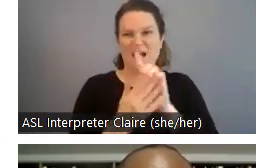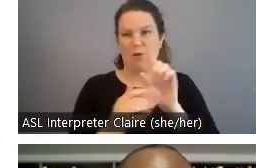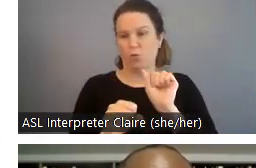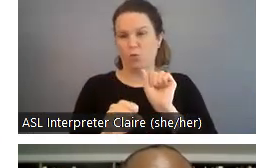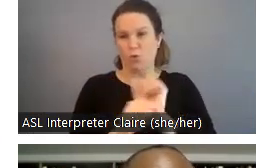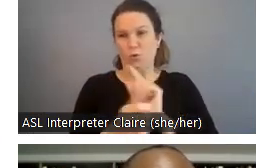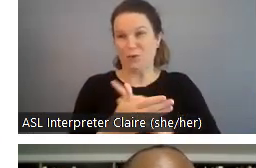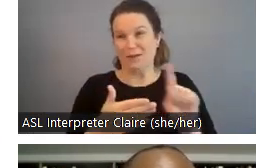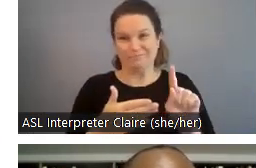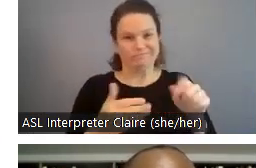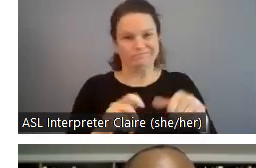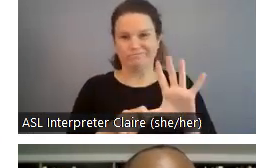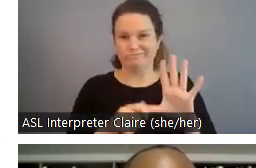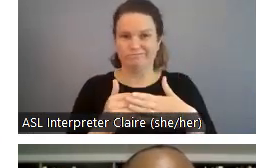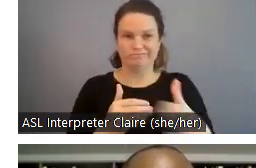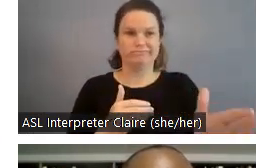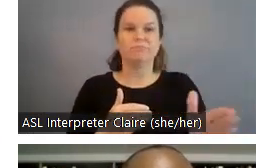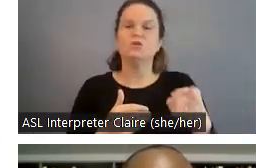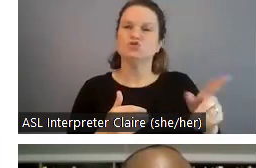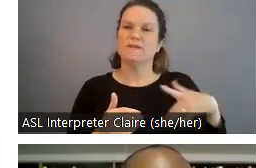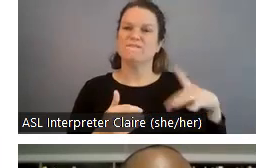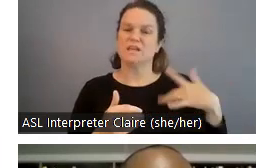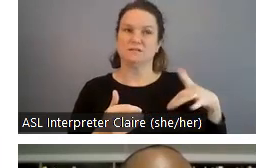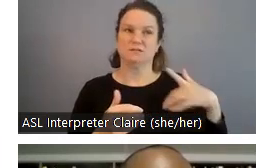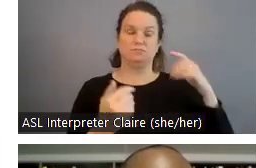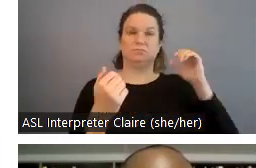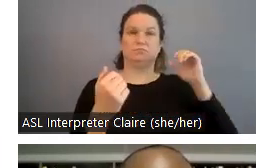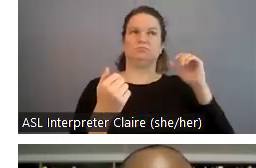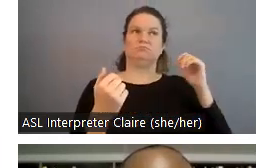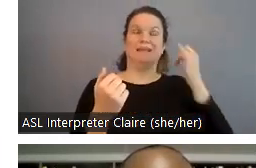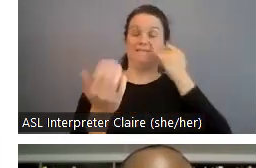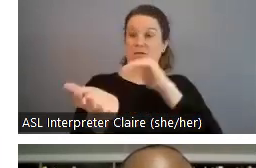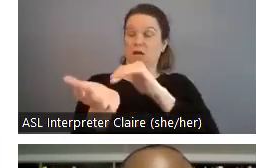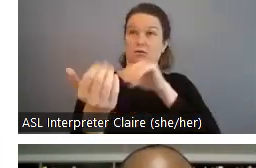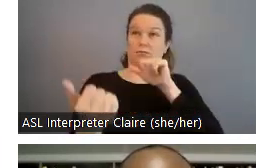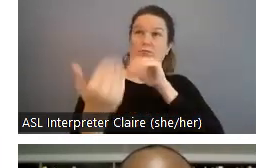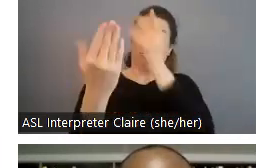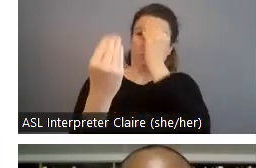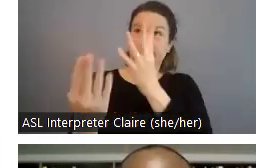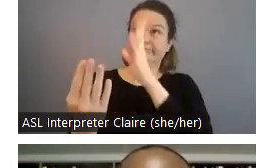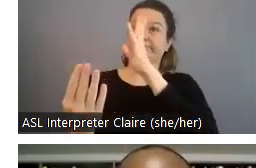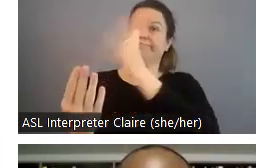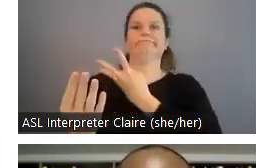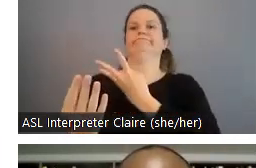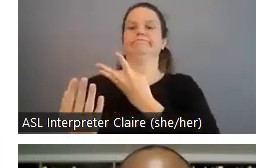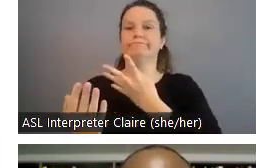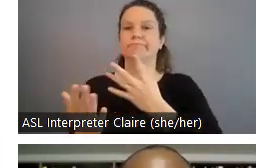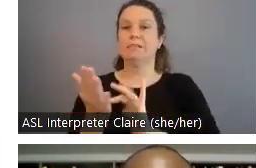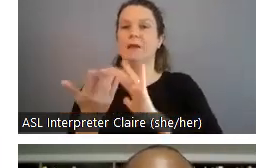week and she feels that, when she goes to her doctor, she's been particularly